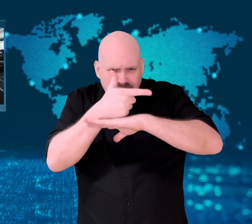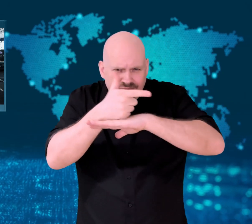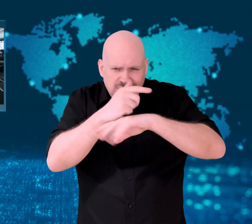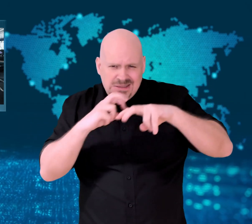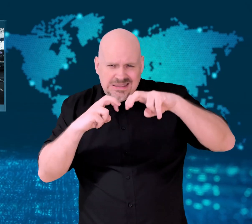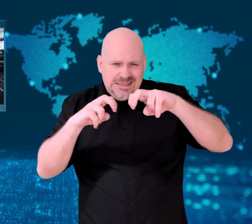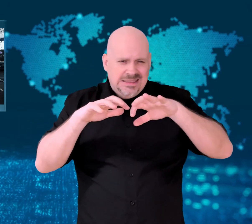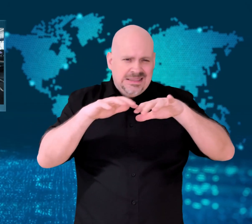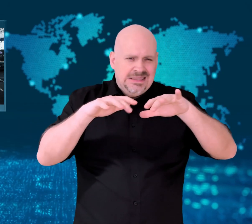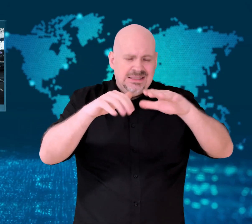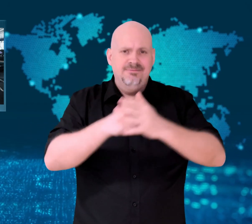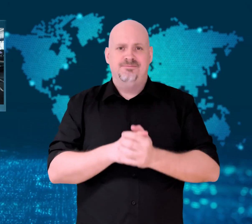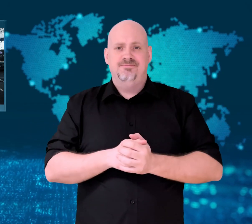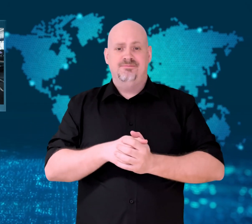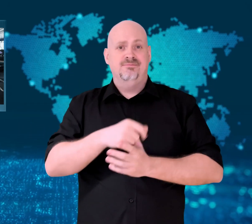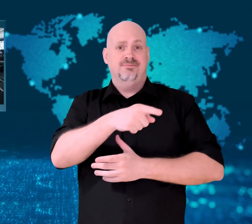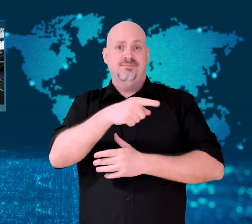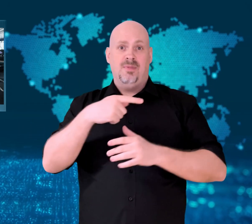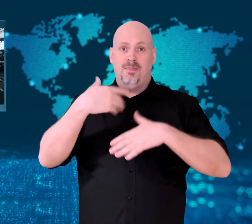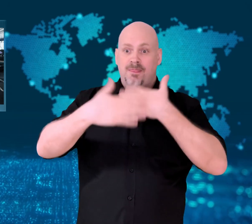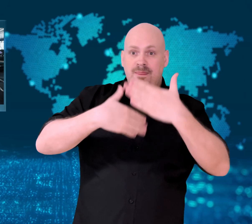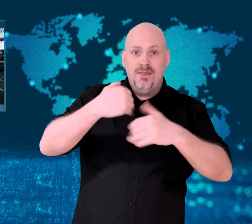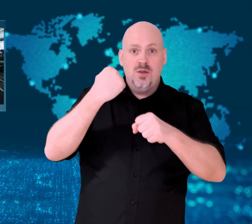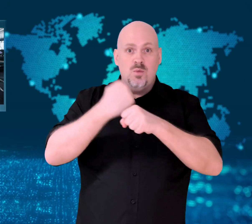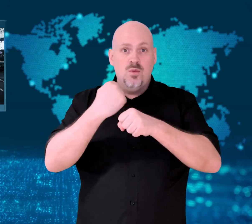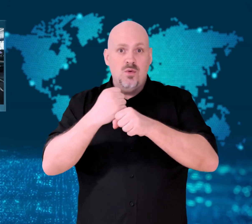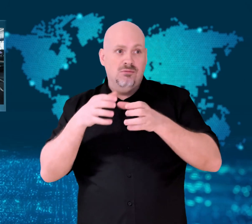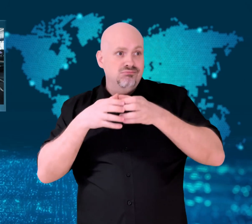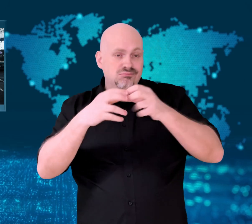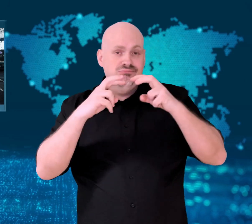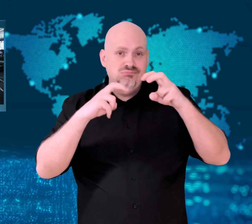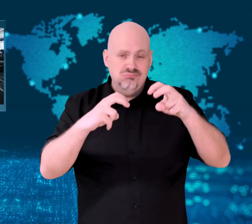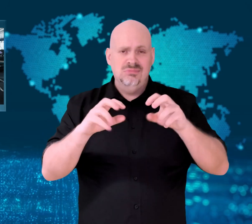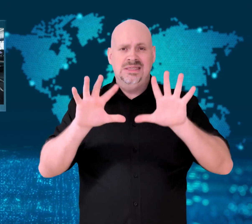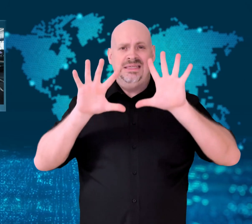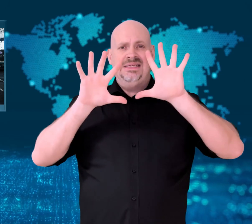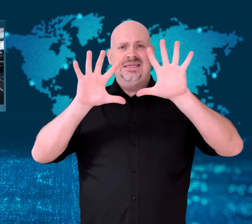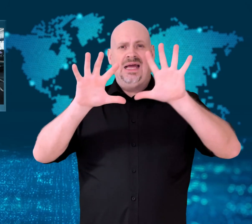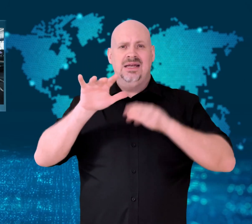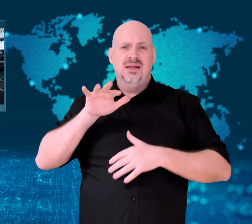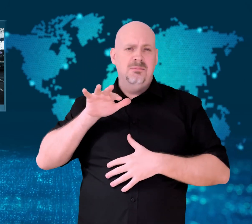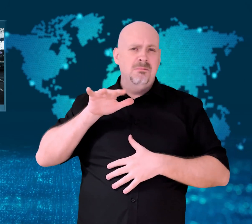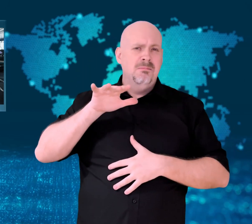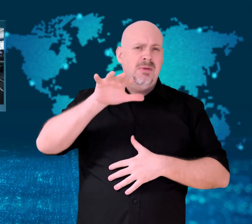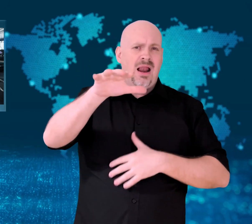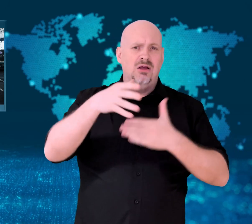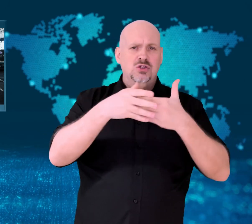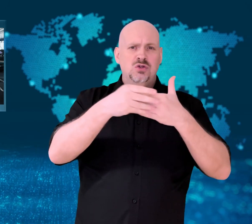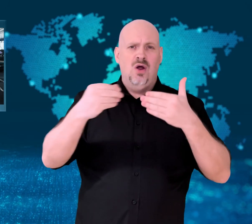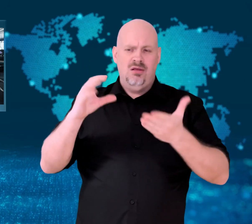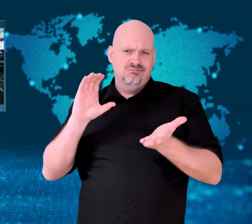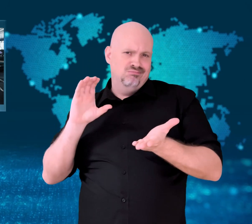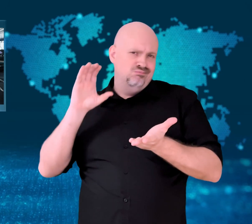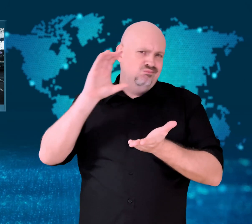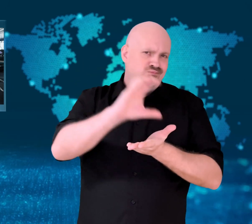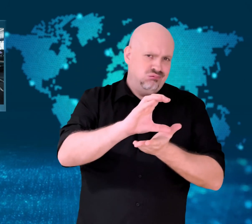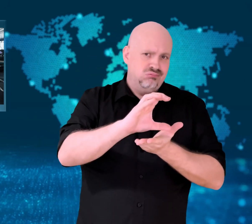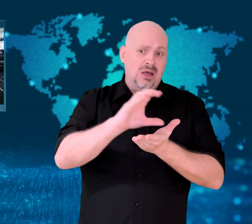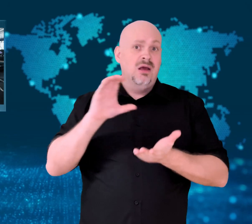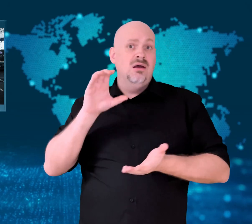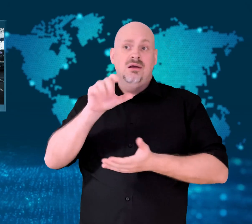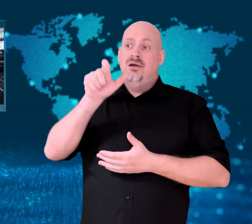The $10 million USD mission was financed by an anonymous donor.